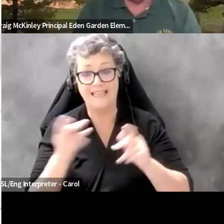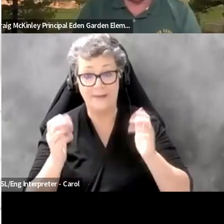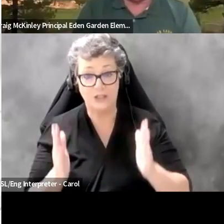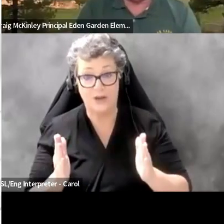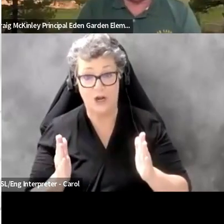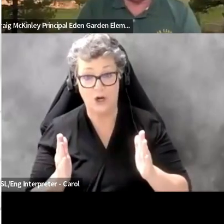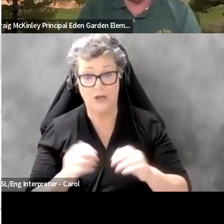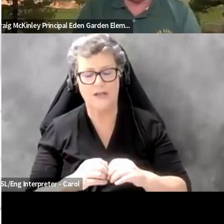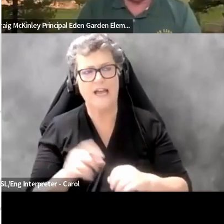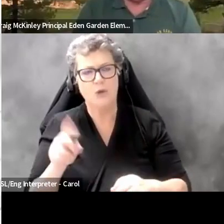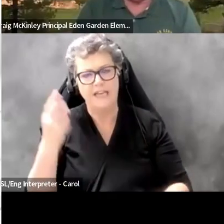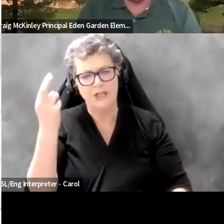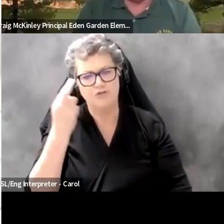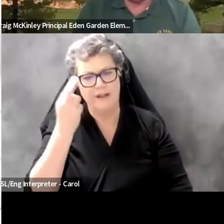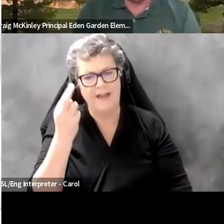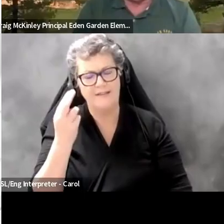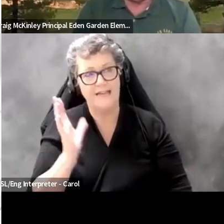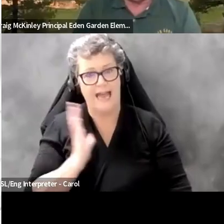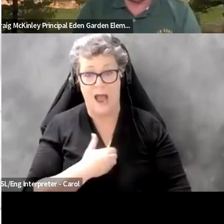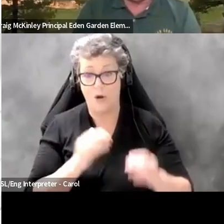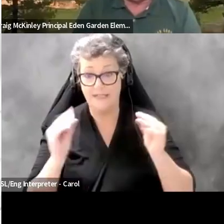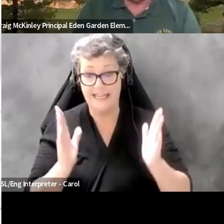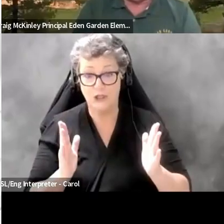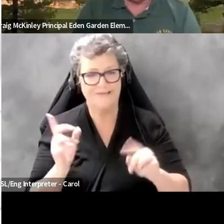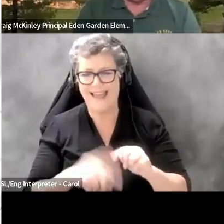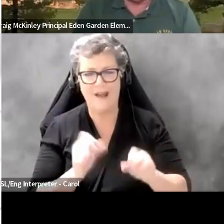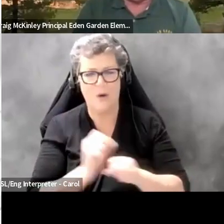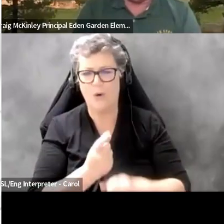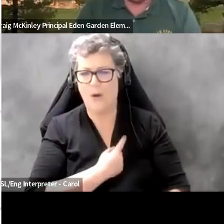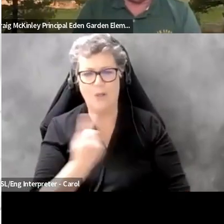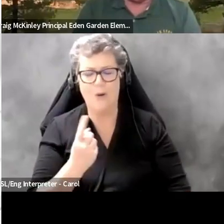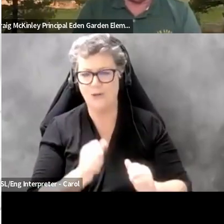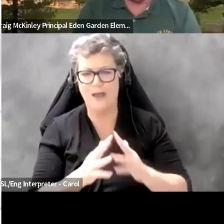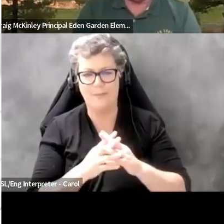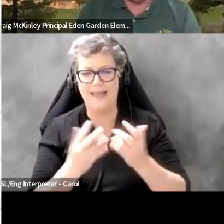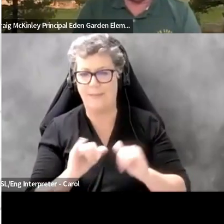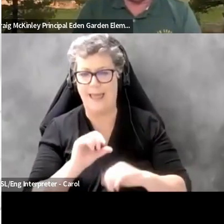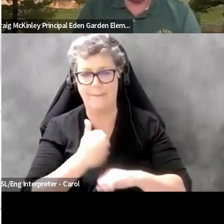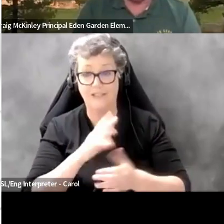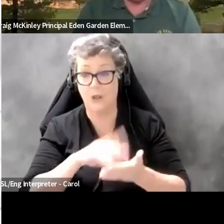to realize that our teachers cannot work alone to implement play based learning. Our teachers